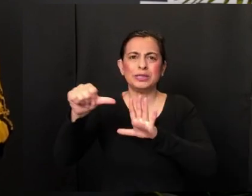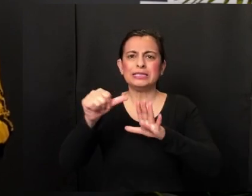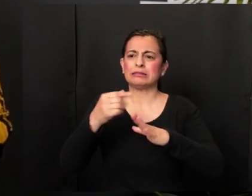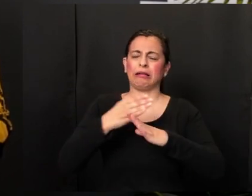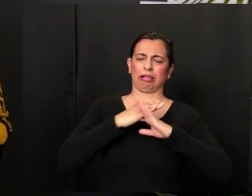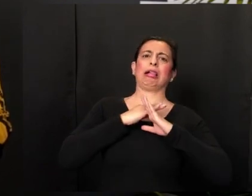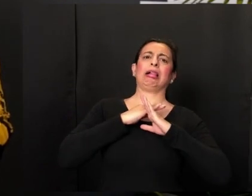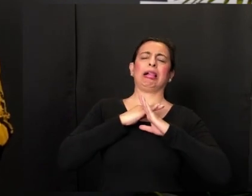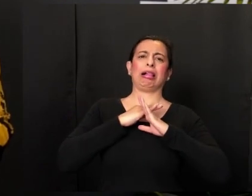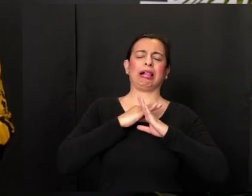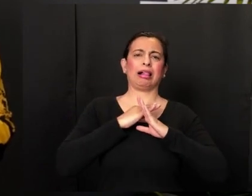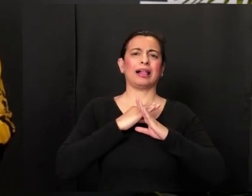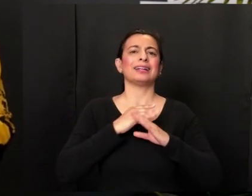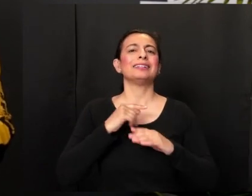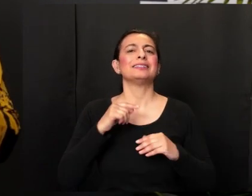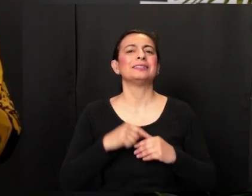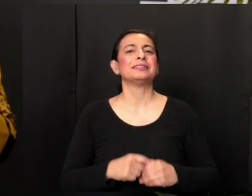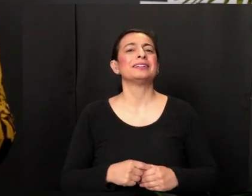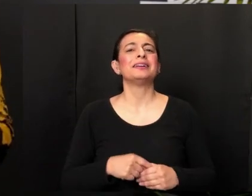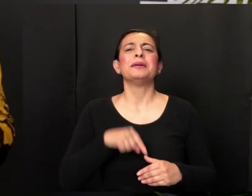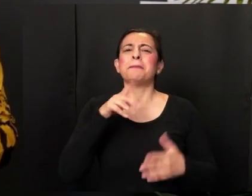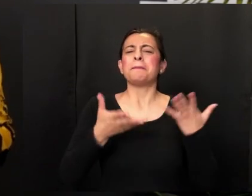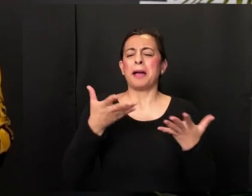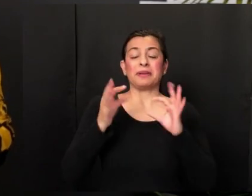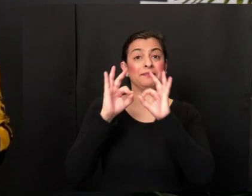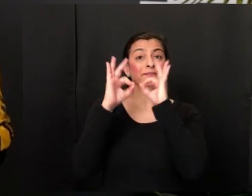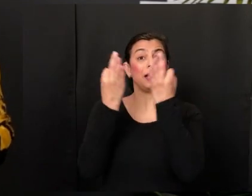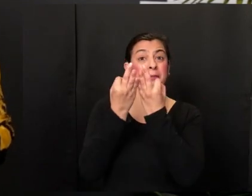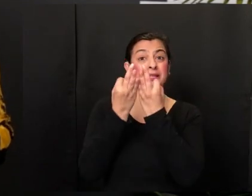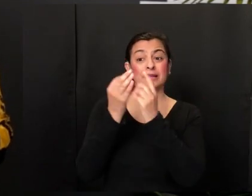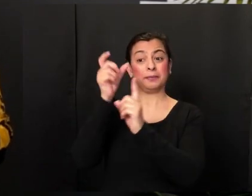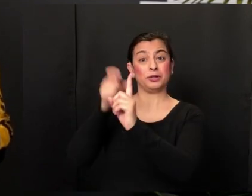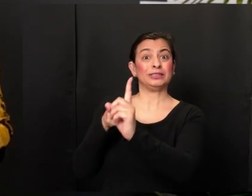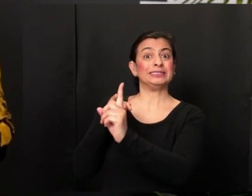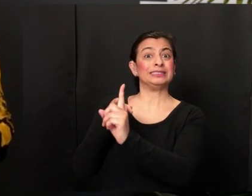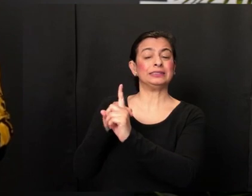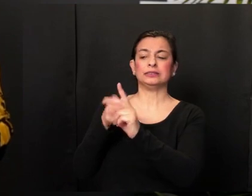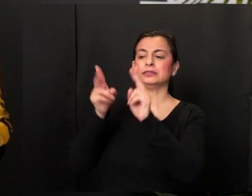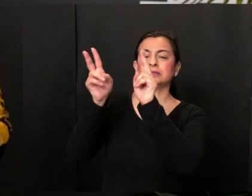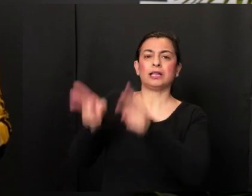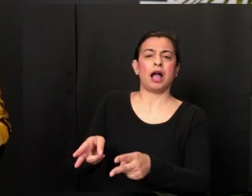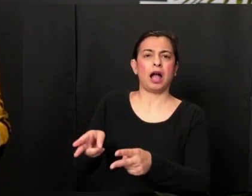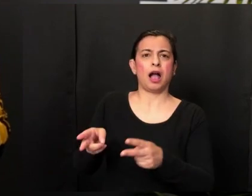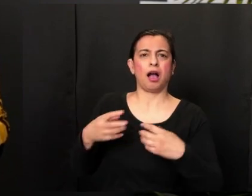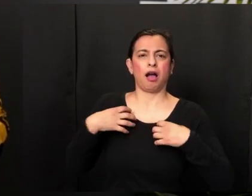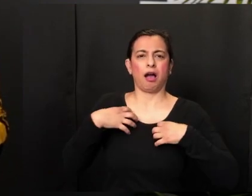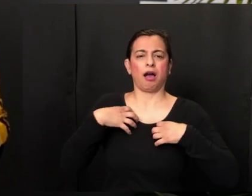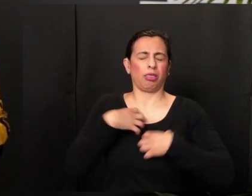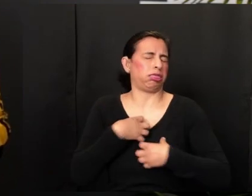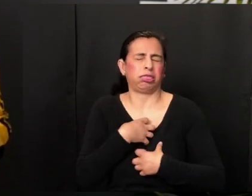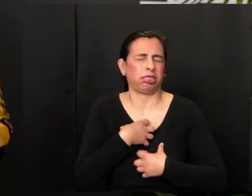Or how about the time that you lost a family member and the grief alone